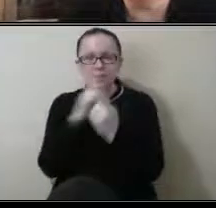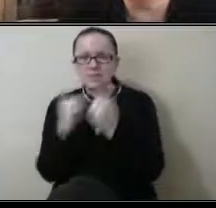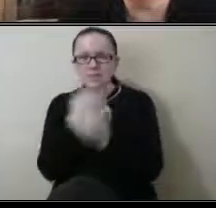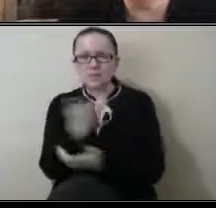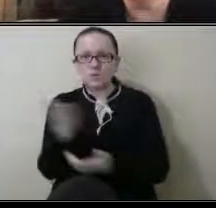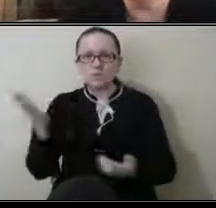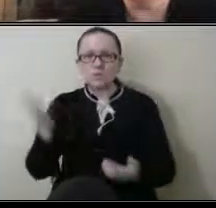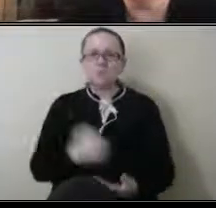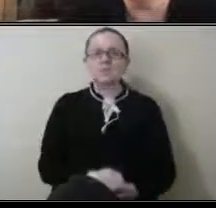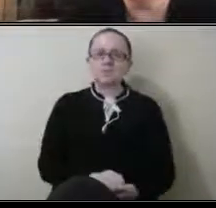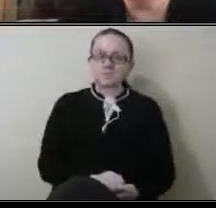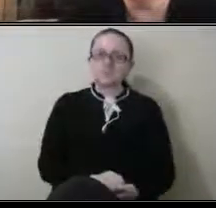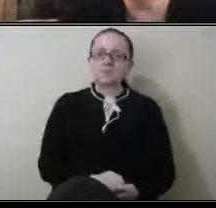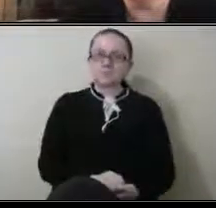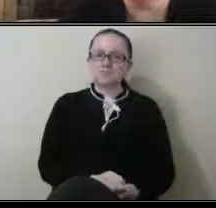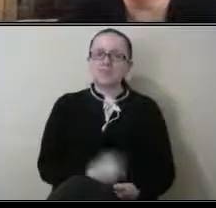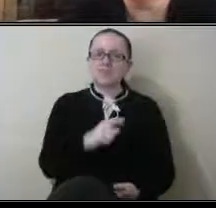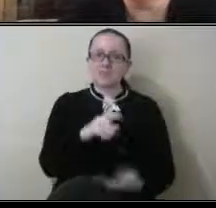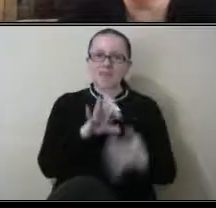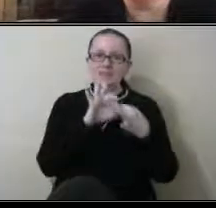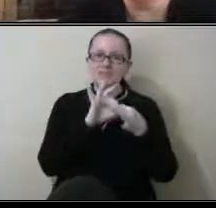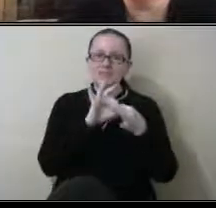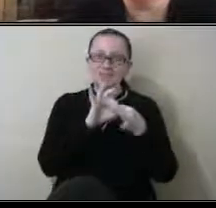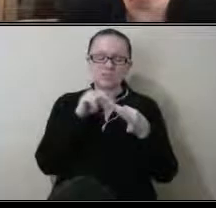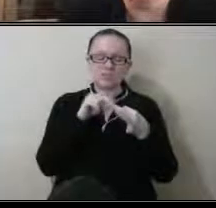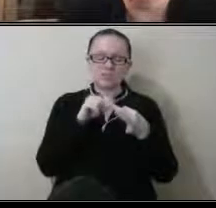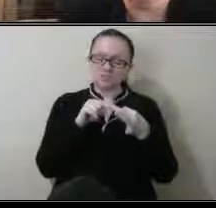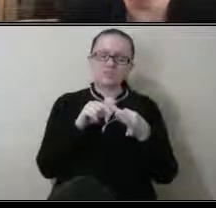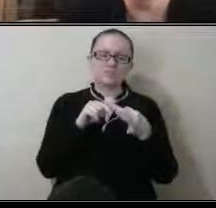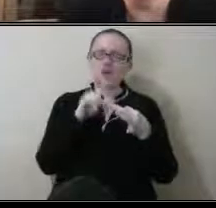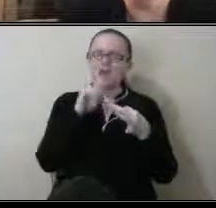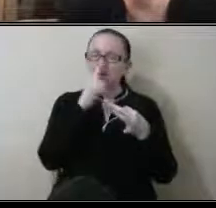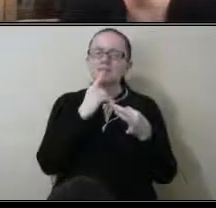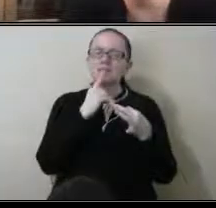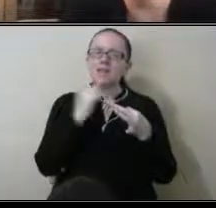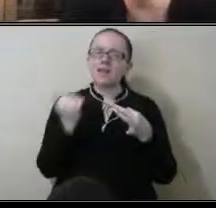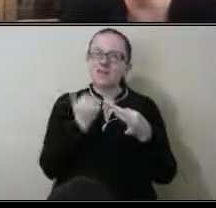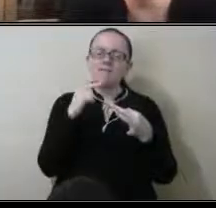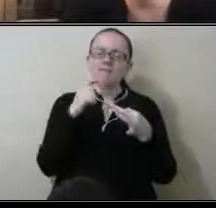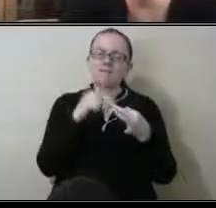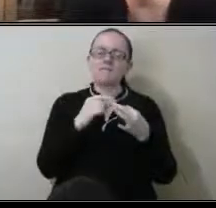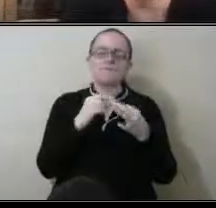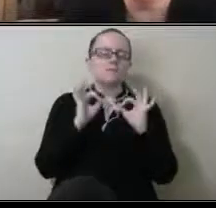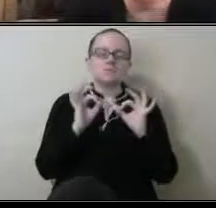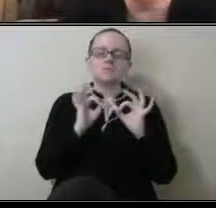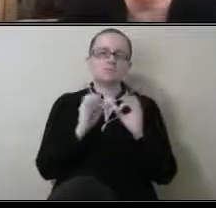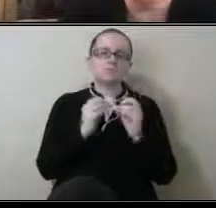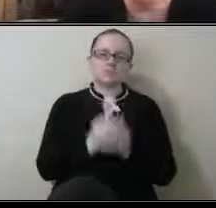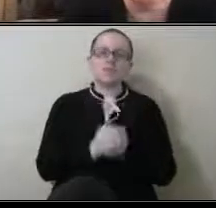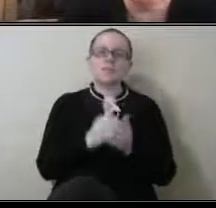so that connection i can't emphasize that enough i think sometimes as artists with disability or